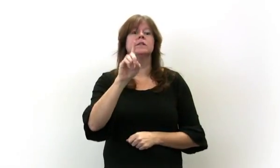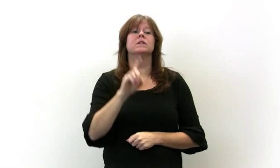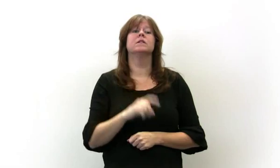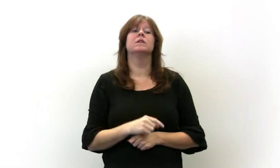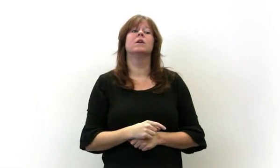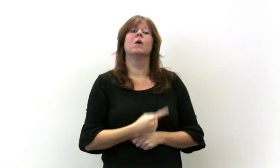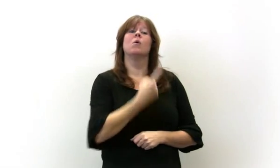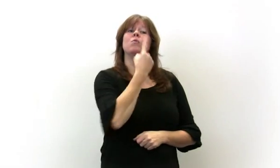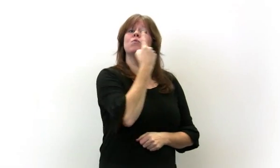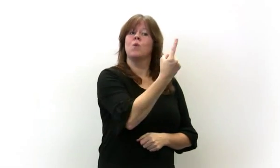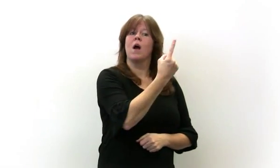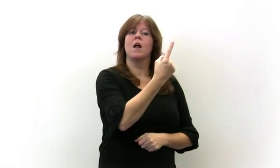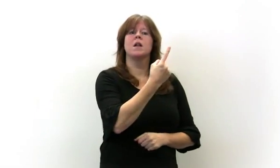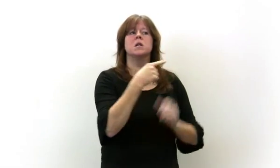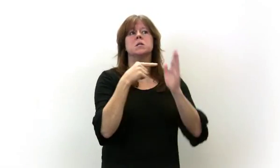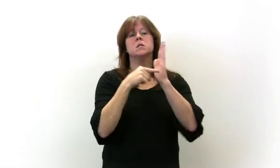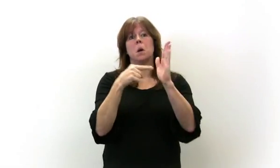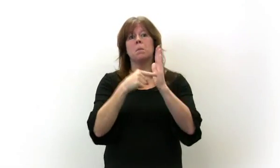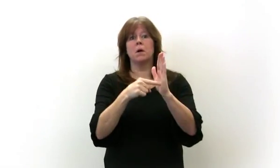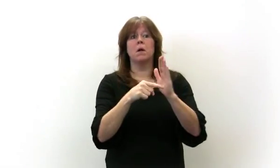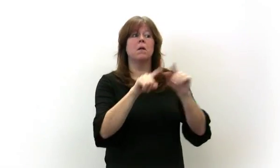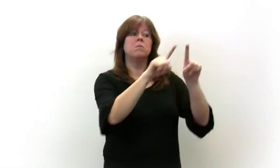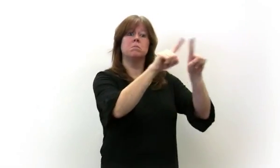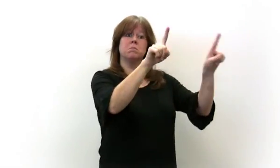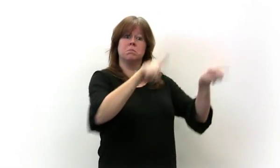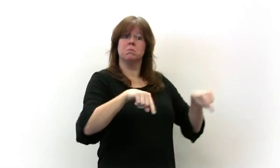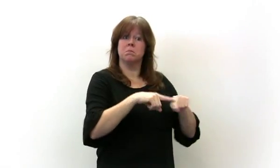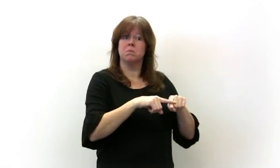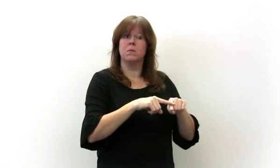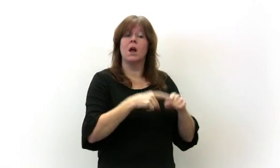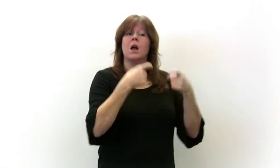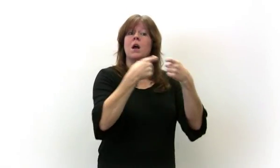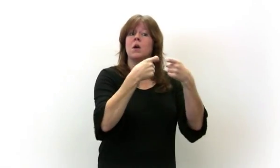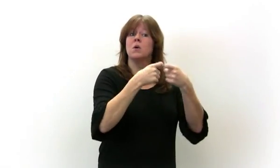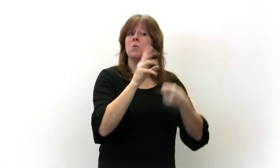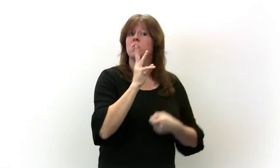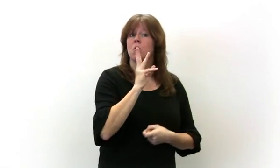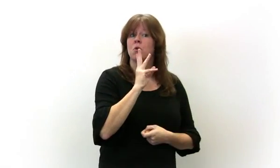For example a hydro or water bill